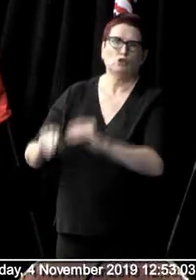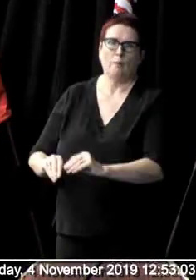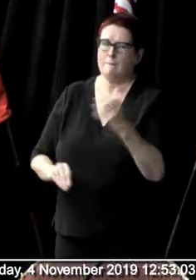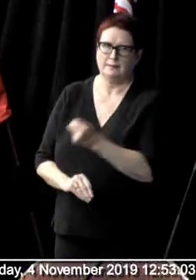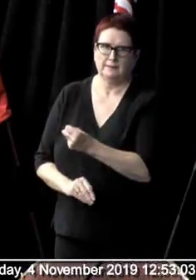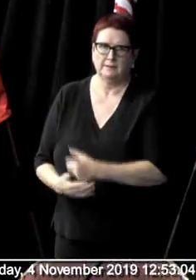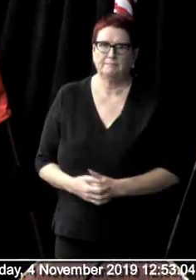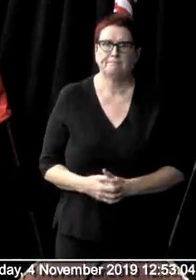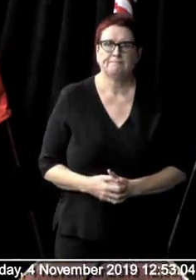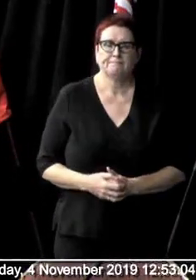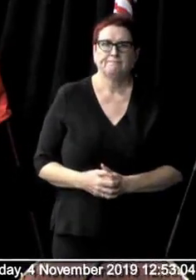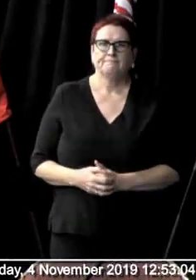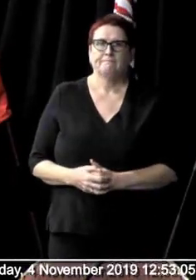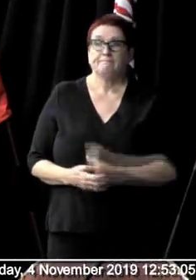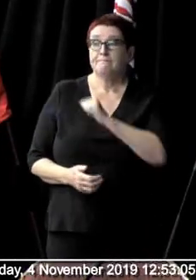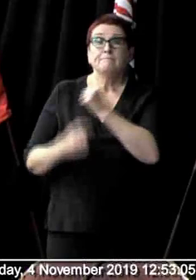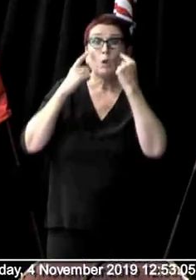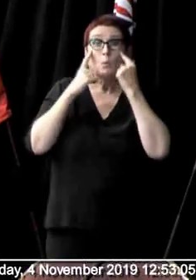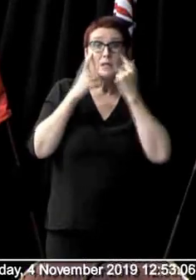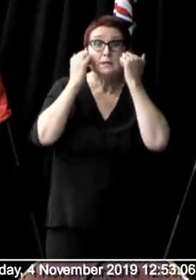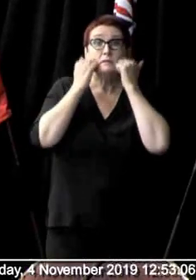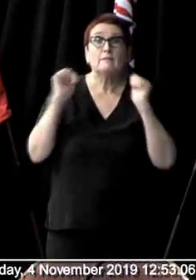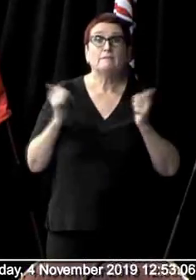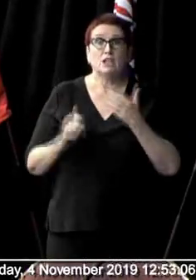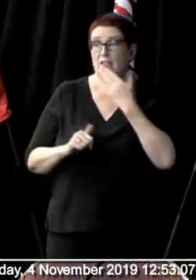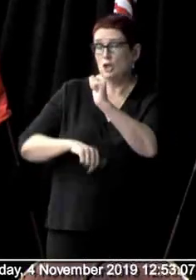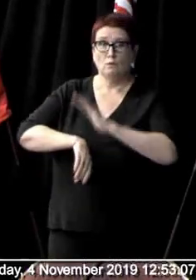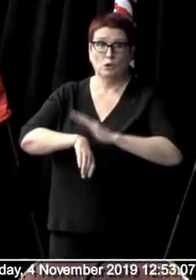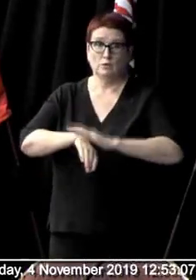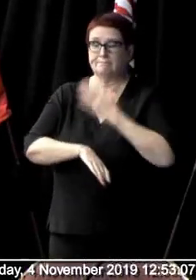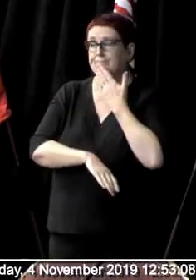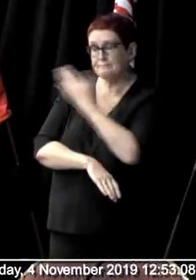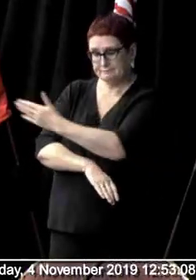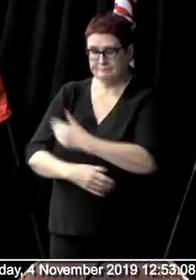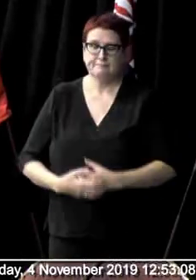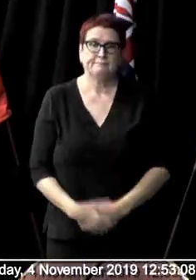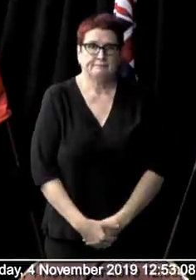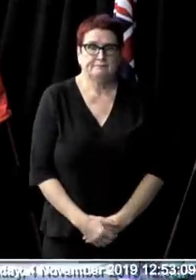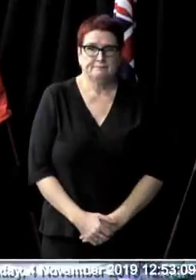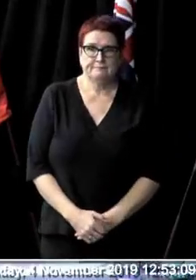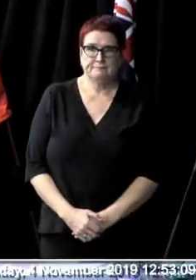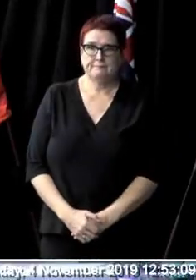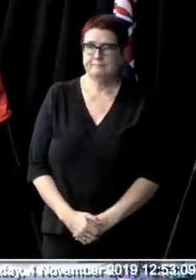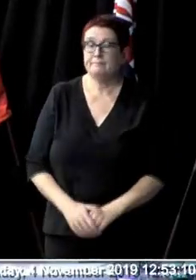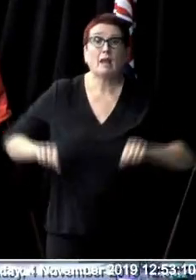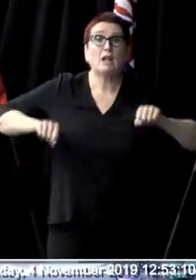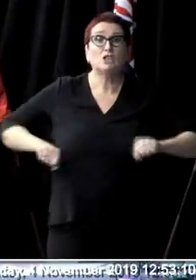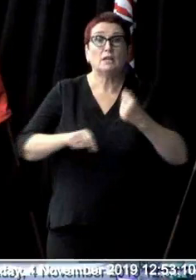That’s the evidence of this witness. Thank you for your time. Thank you very much. Thank you.